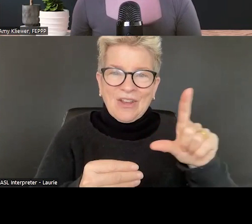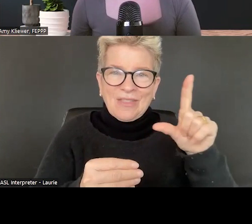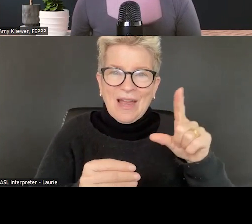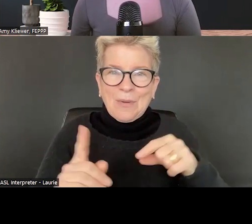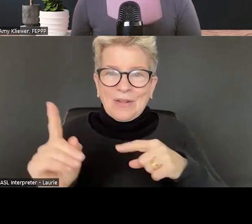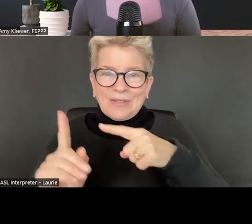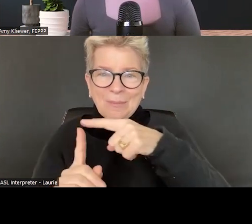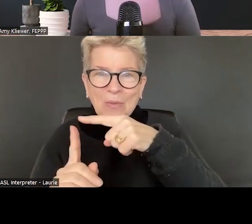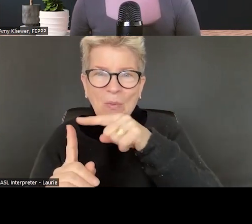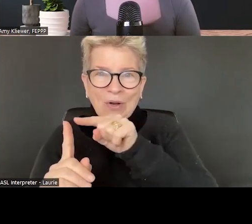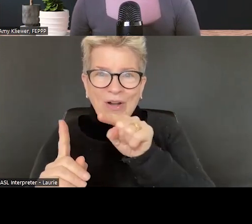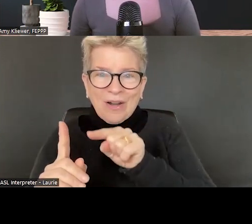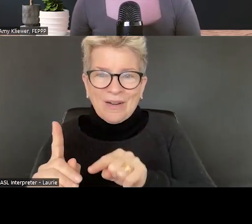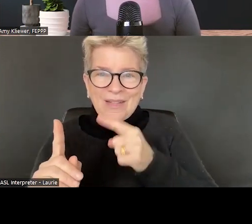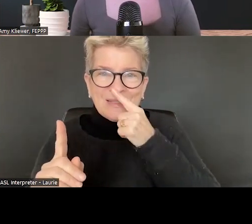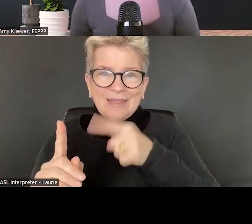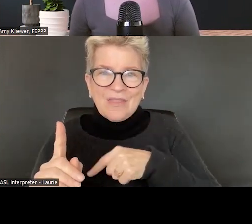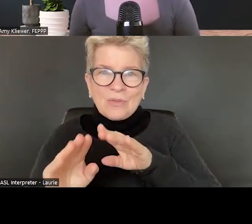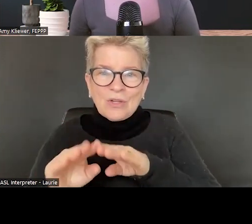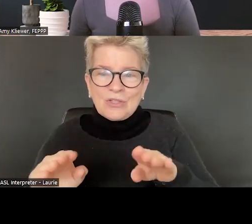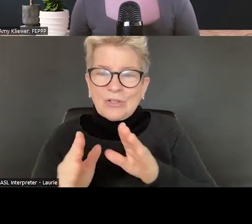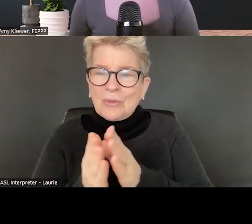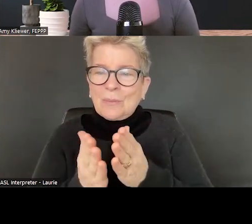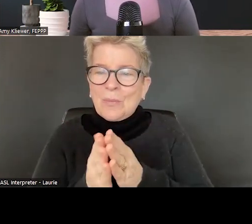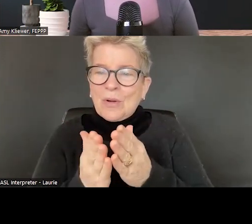which is a collection of children's books with personal finance and economic